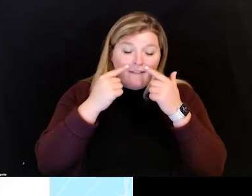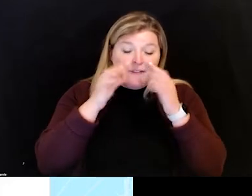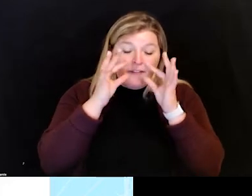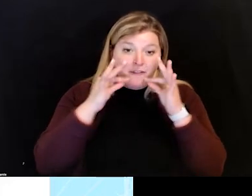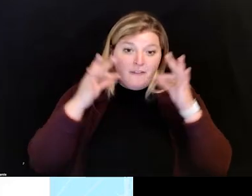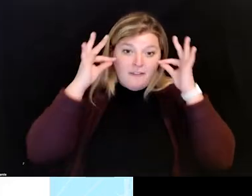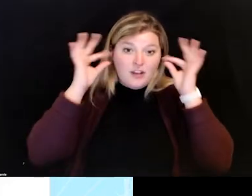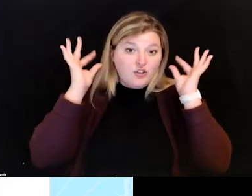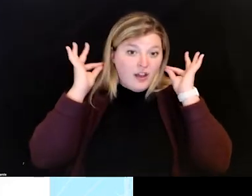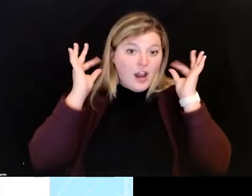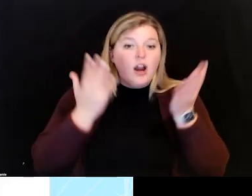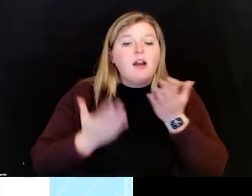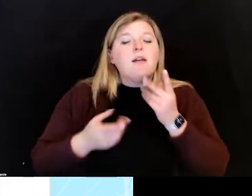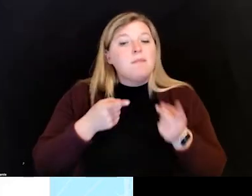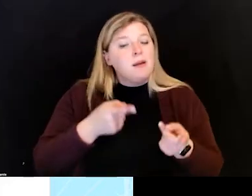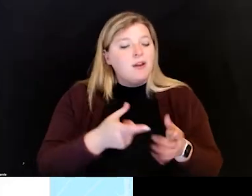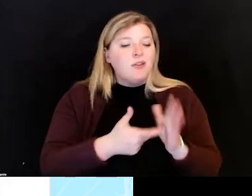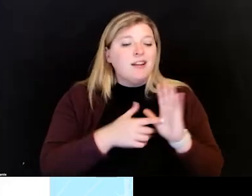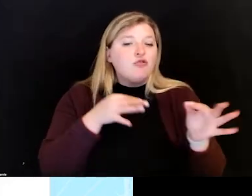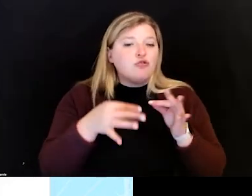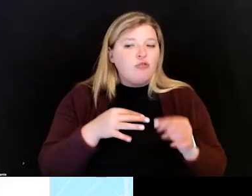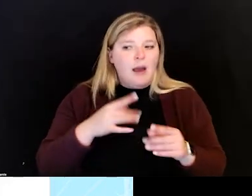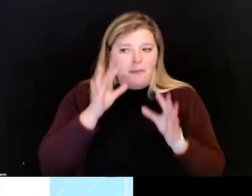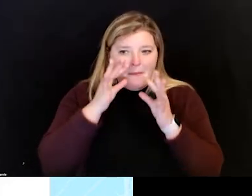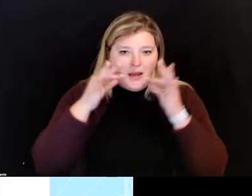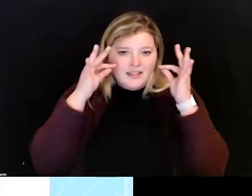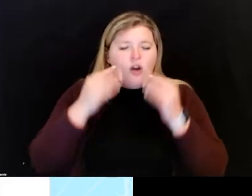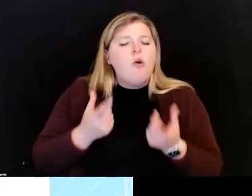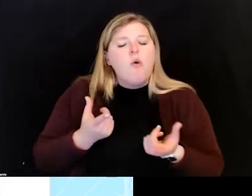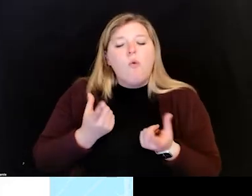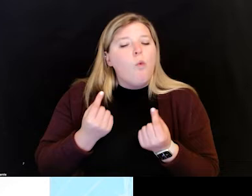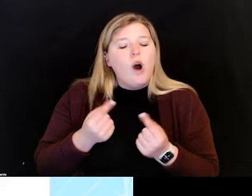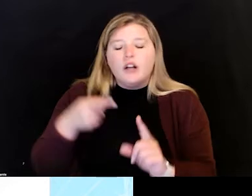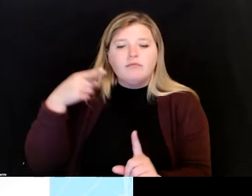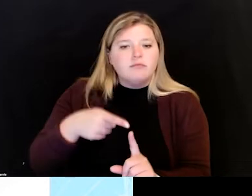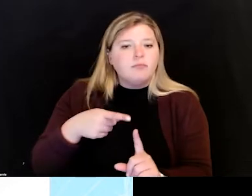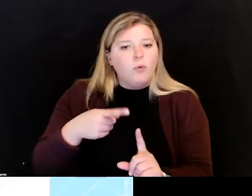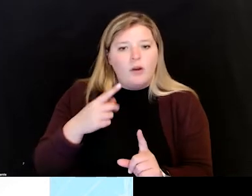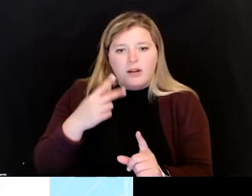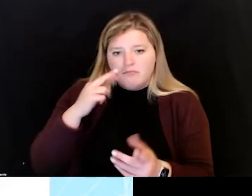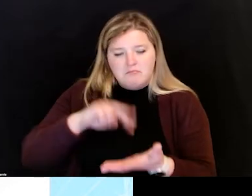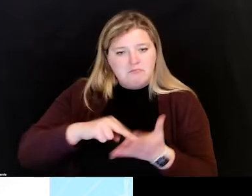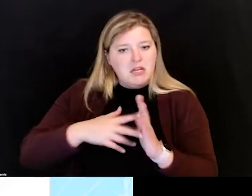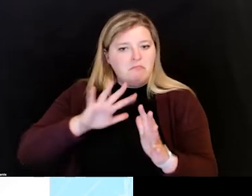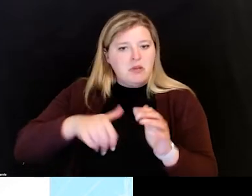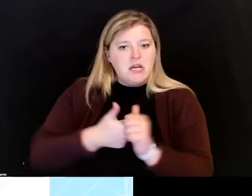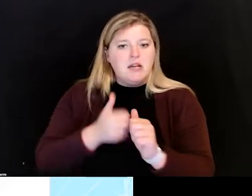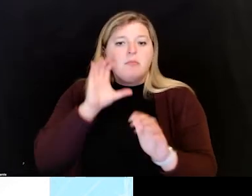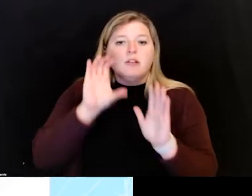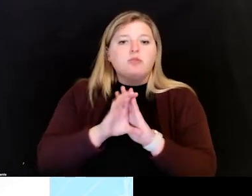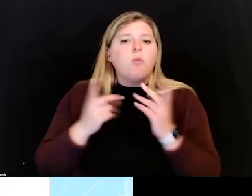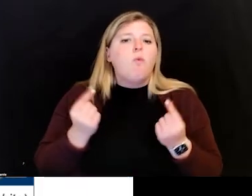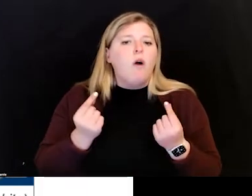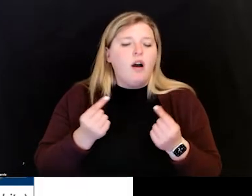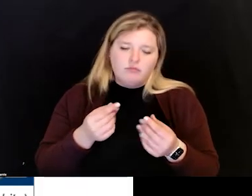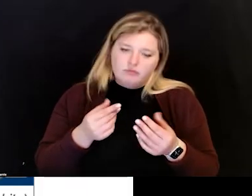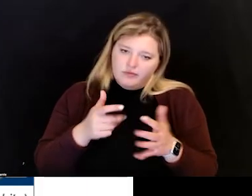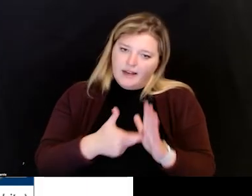to describe what his mustache looks like. That's the important part that you're trying to convey. Next.